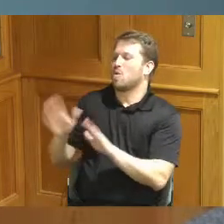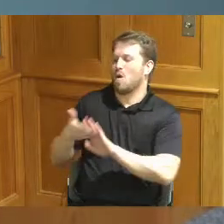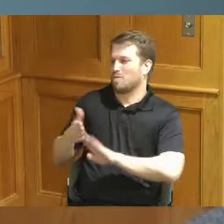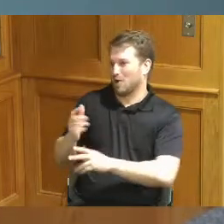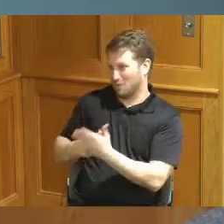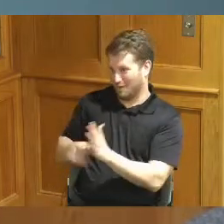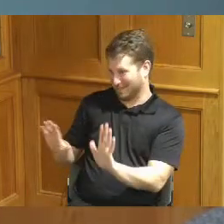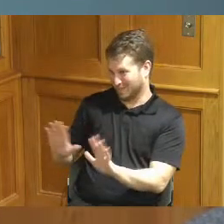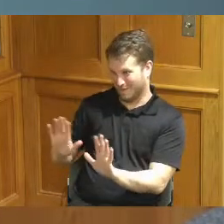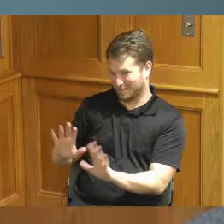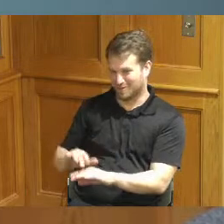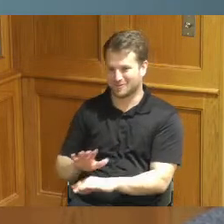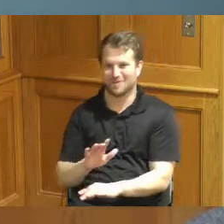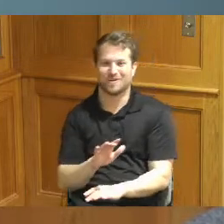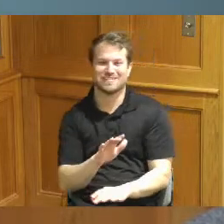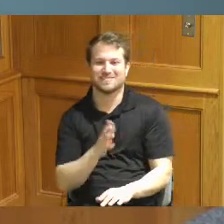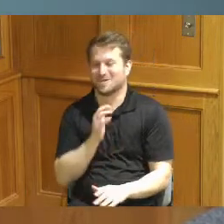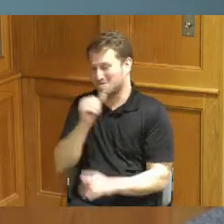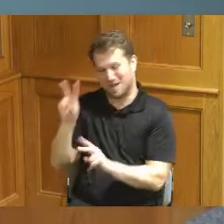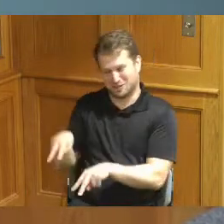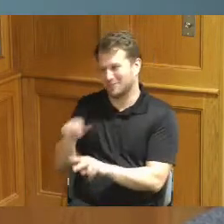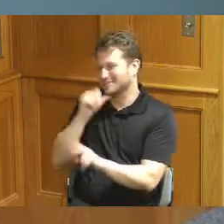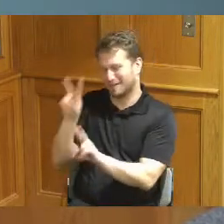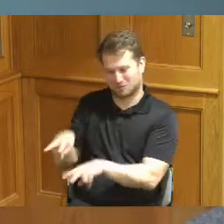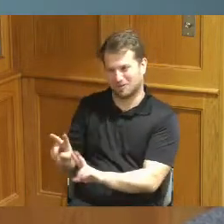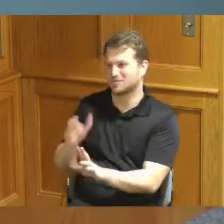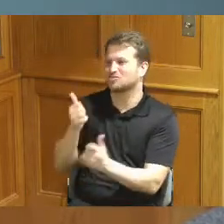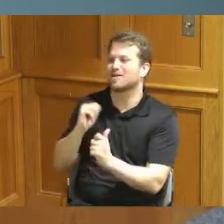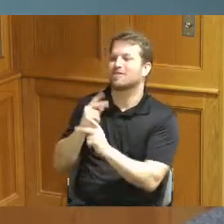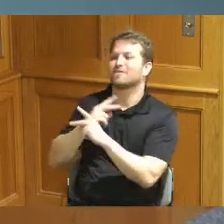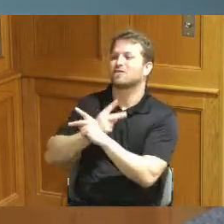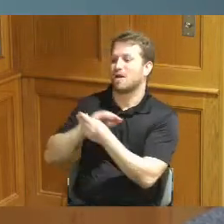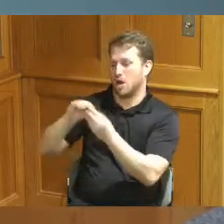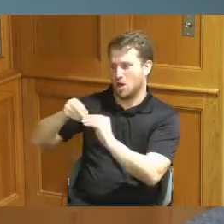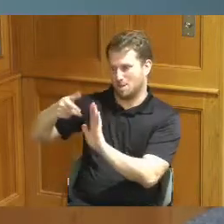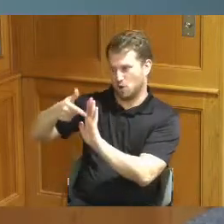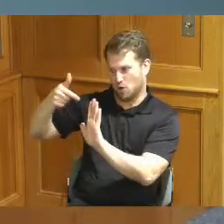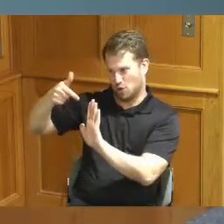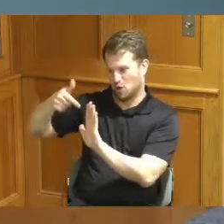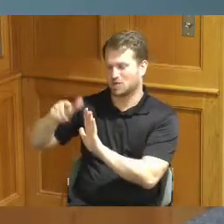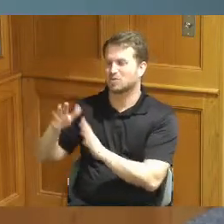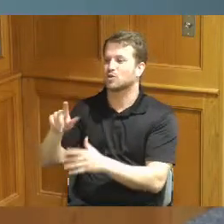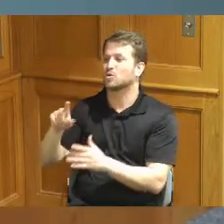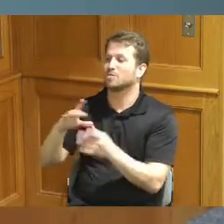I'm not judging you I'm just getting over here what that is you mentioned the HUD requirements